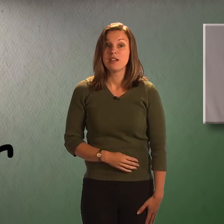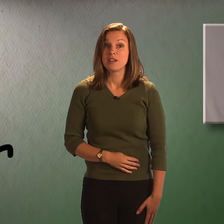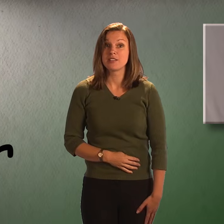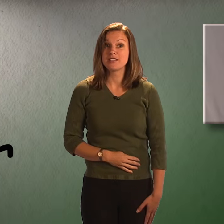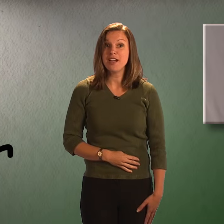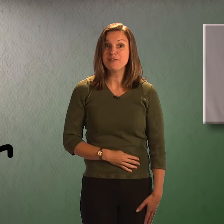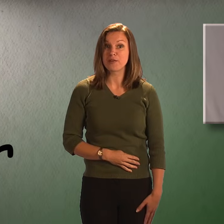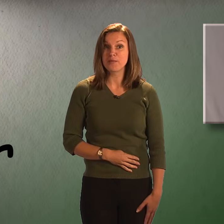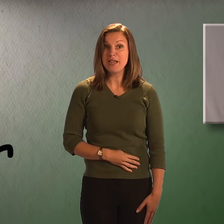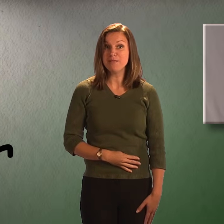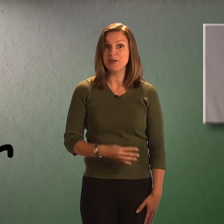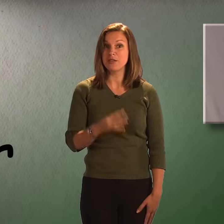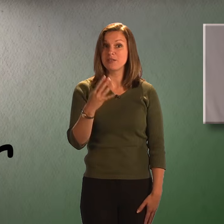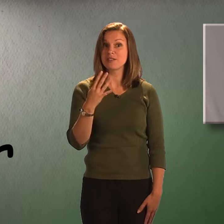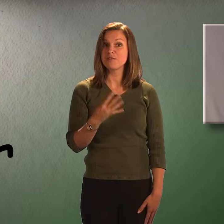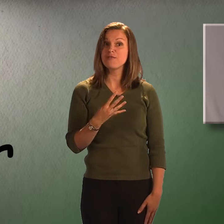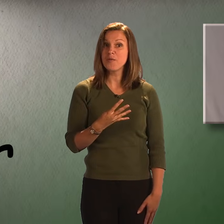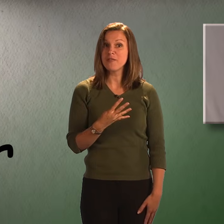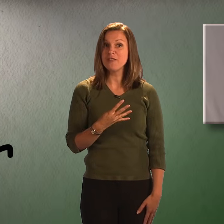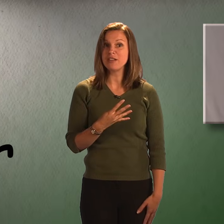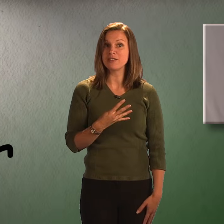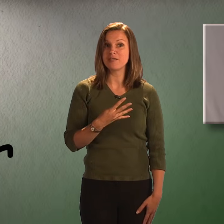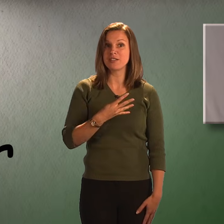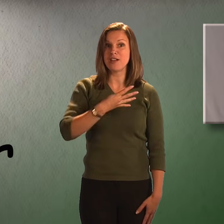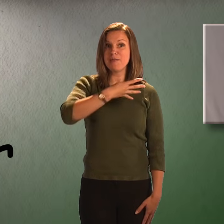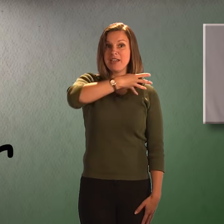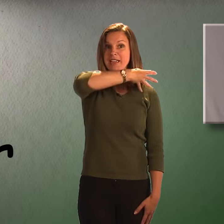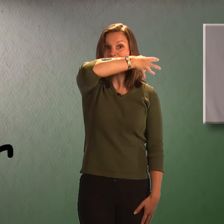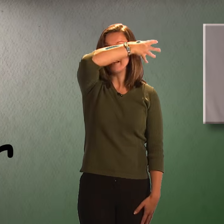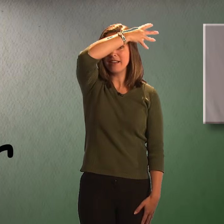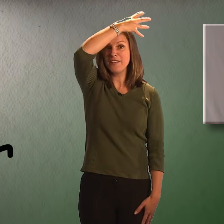The sign for "Rainbow" uses the four fingers of the dominant hand